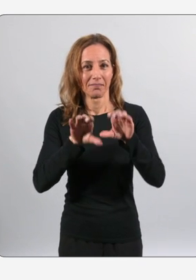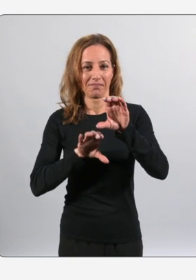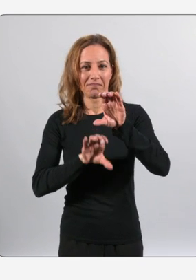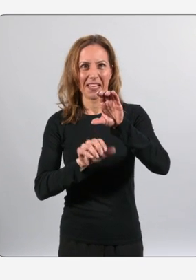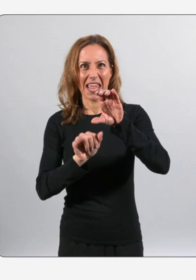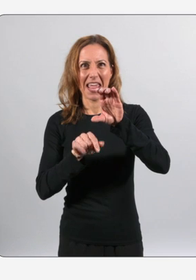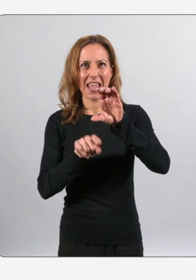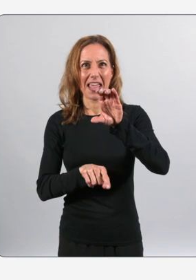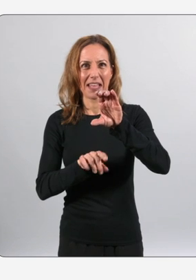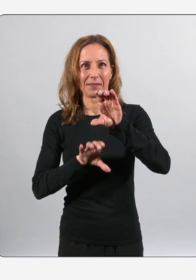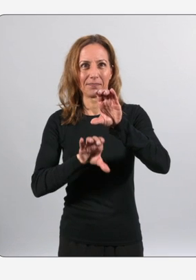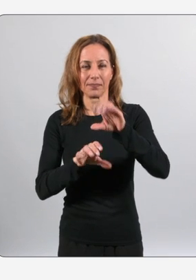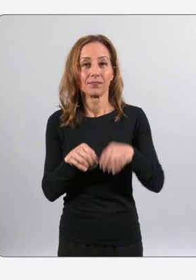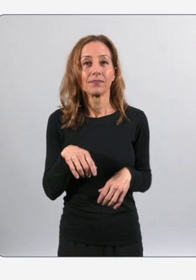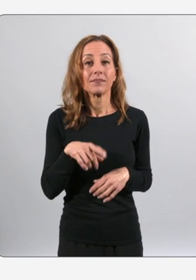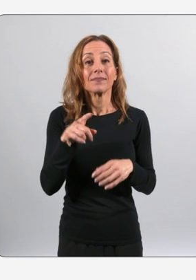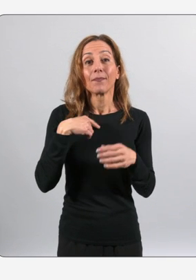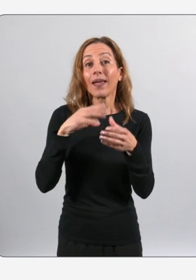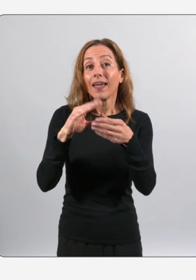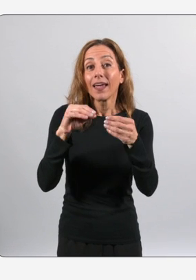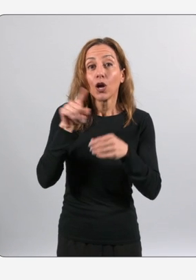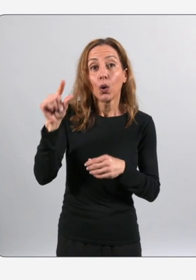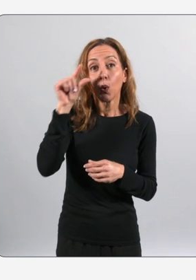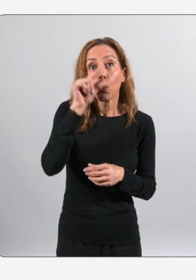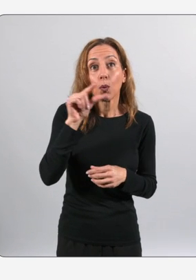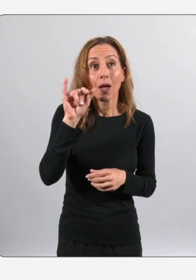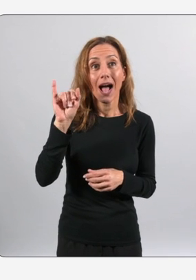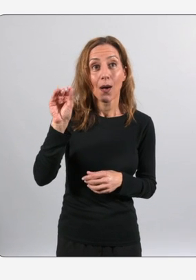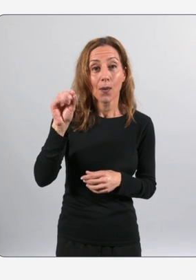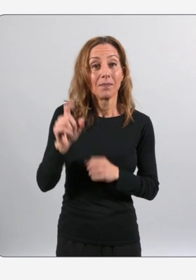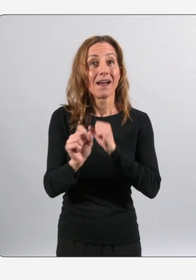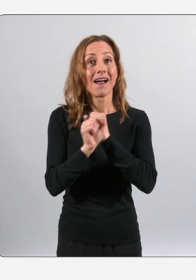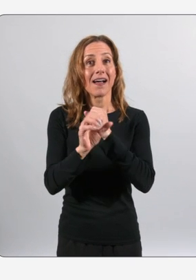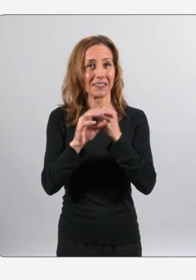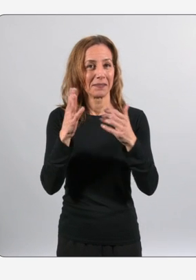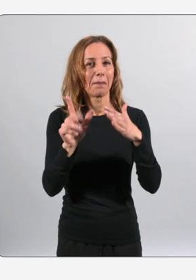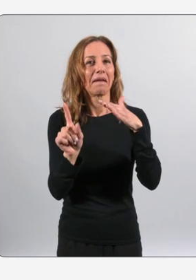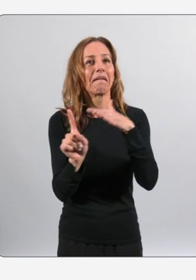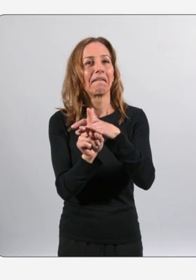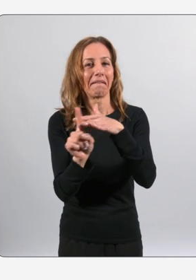Now, as we said in Google I/O, these ads may appear throughout the Search experience.